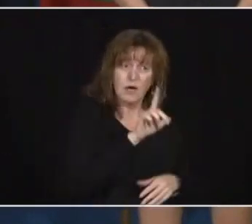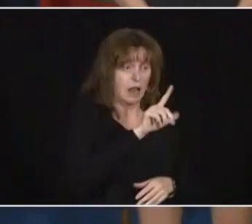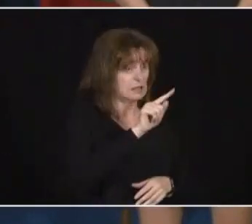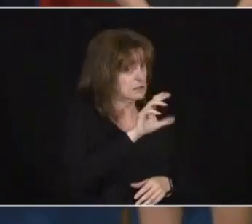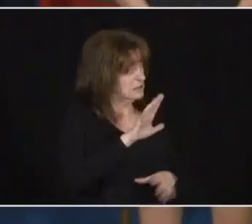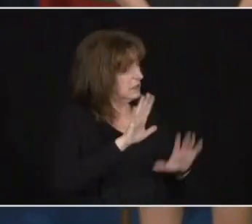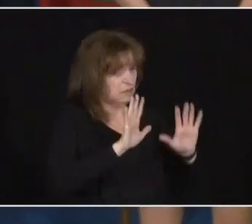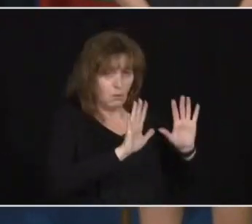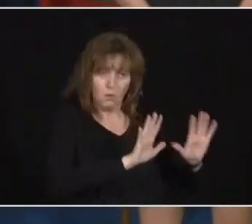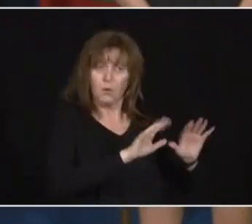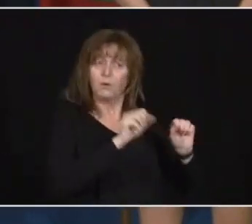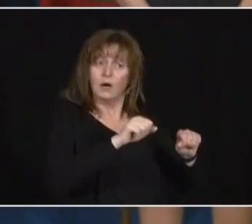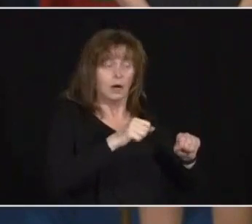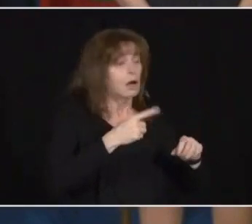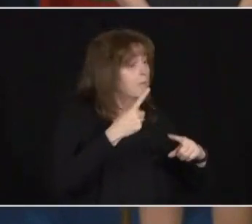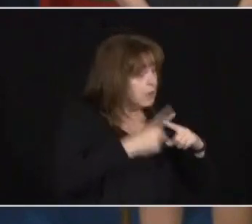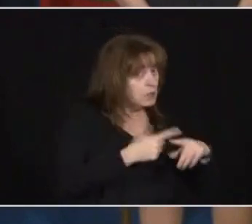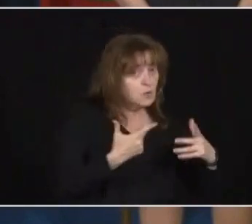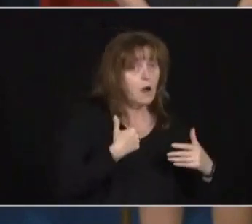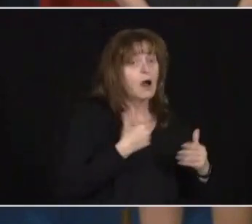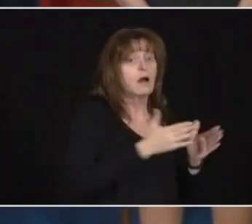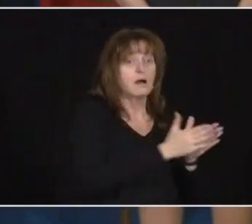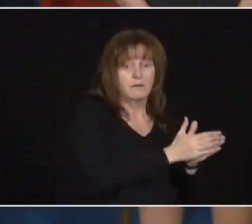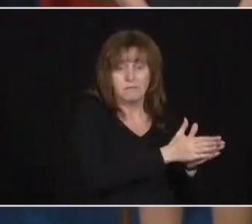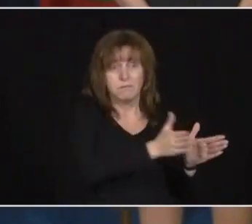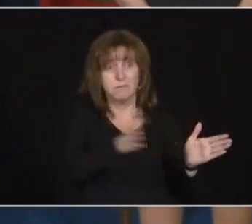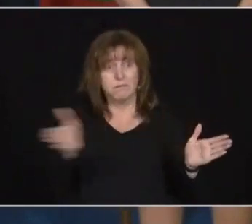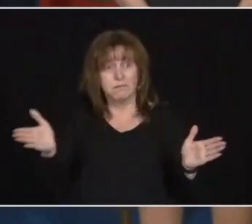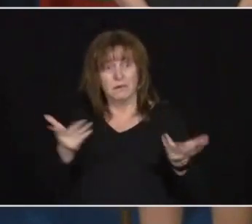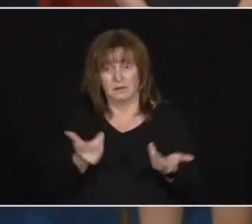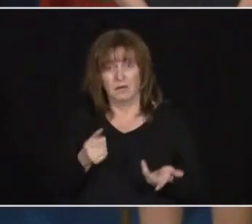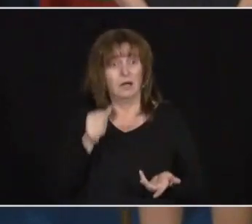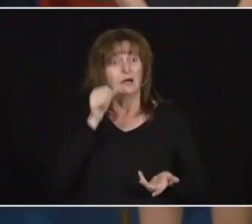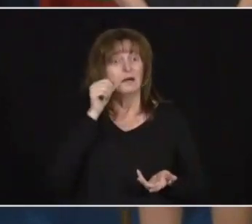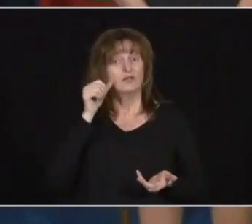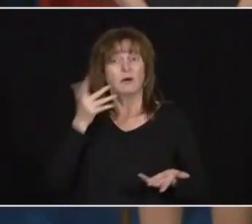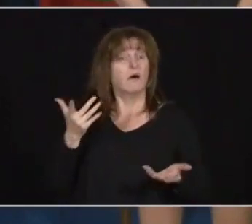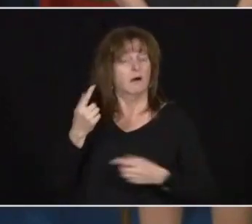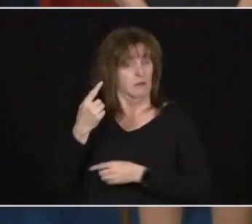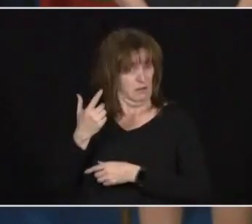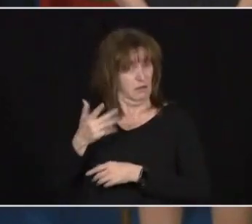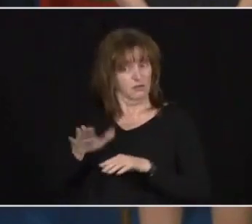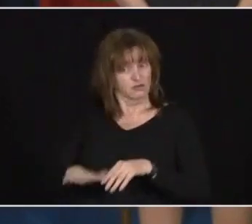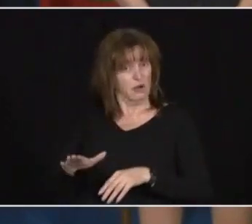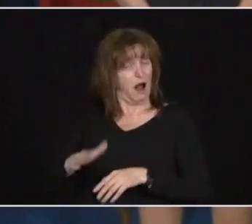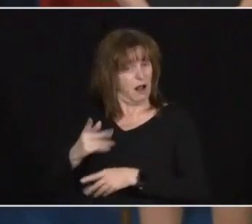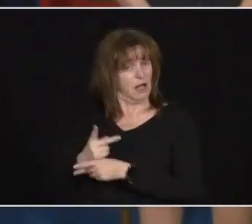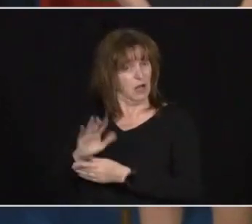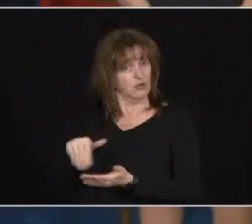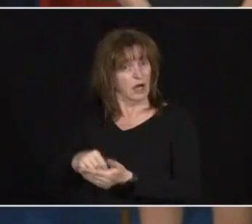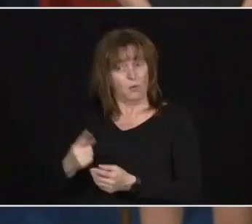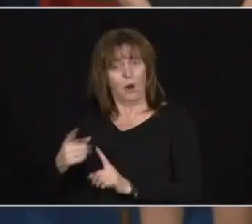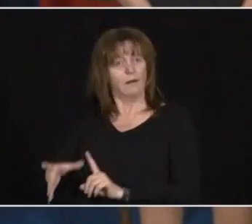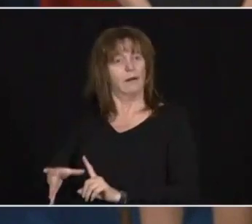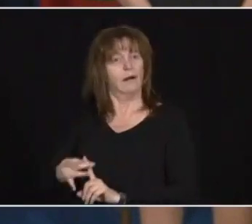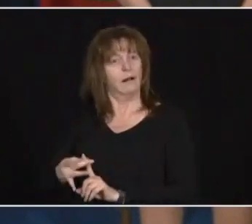yesterday in child care, a small incident in one of the places, I want all child care workers tested as well.